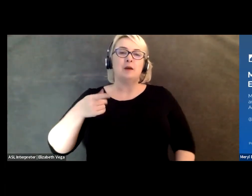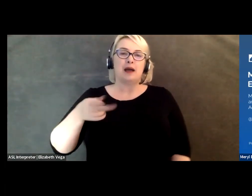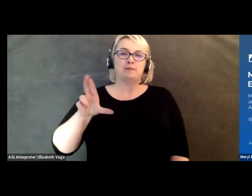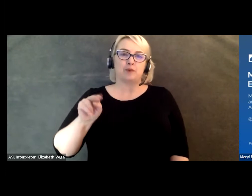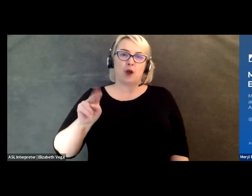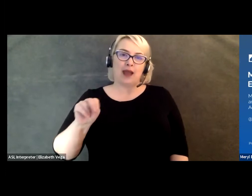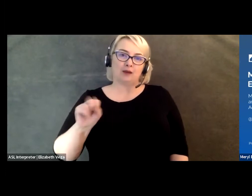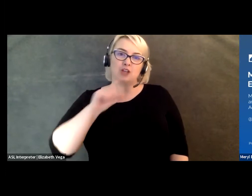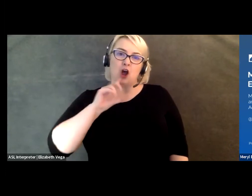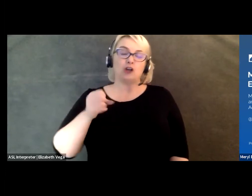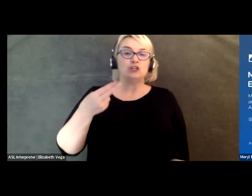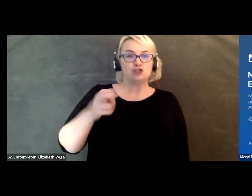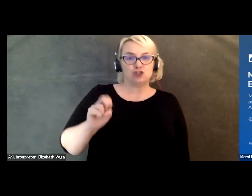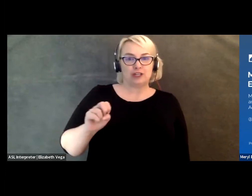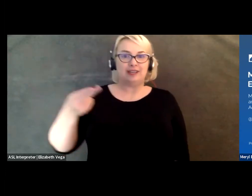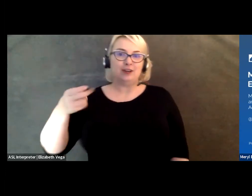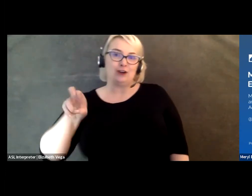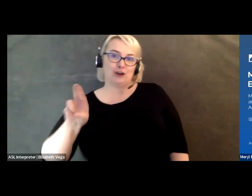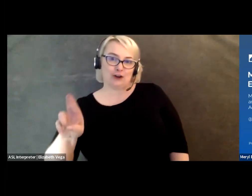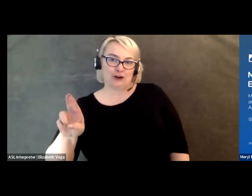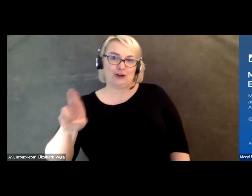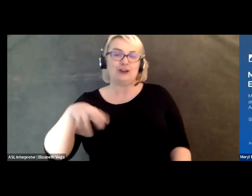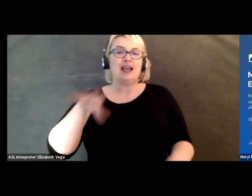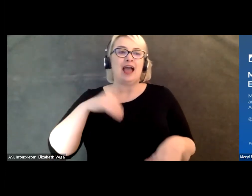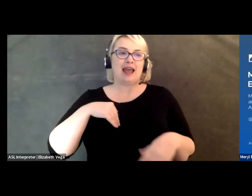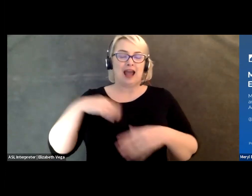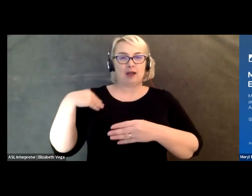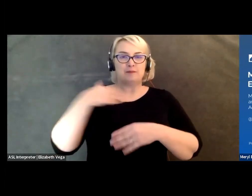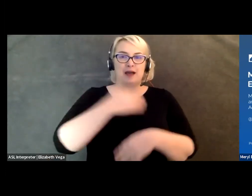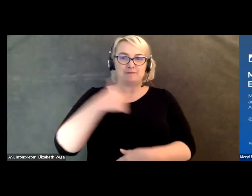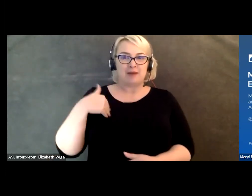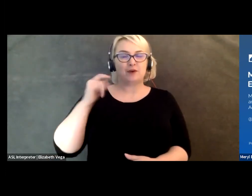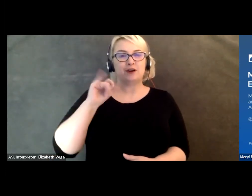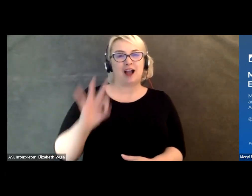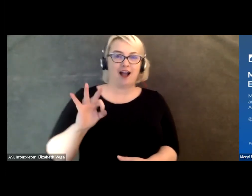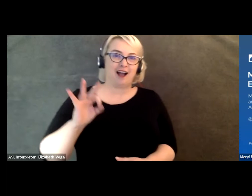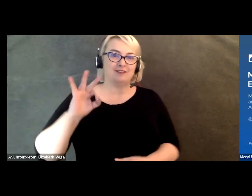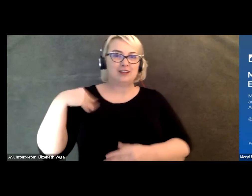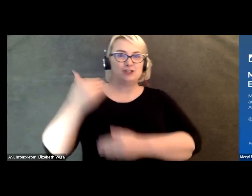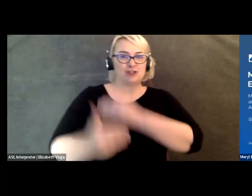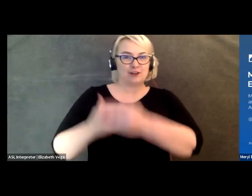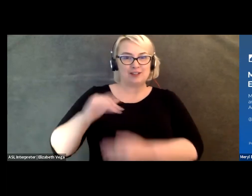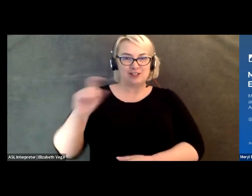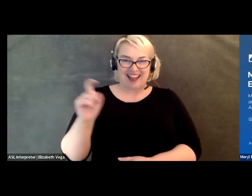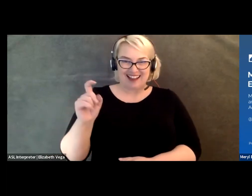I am a member of generation X which with short curly hair, pear skin, glasses and a blacktop.